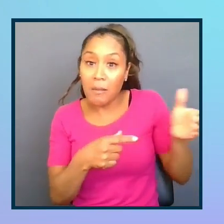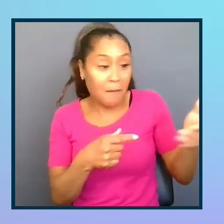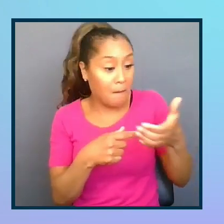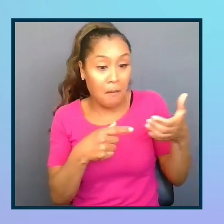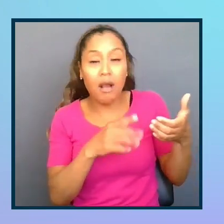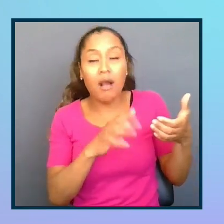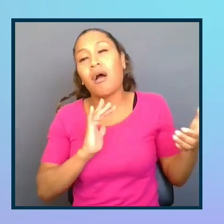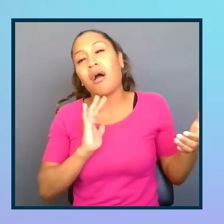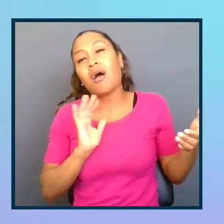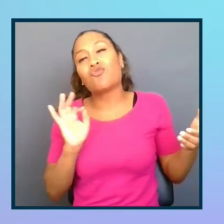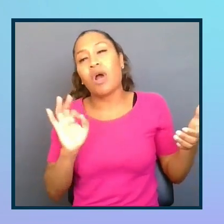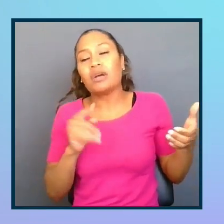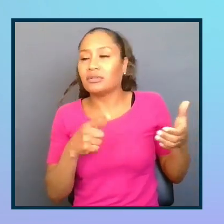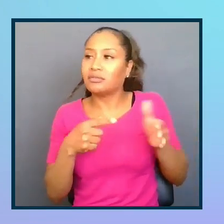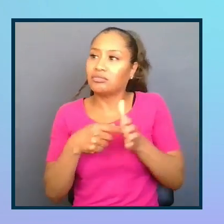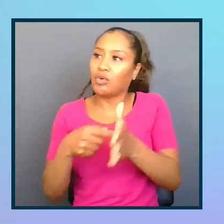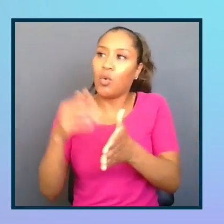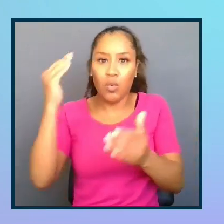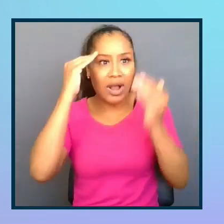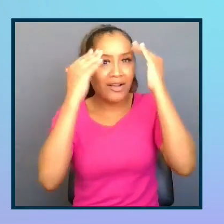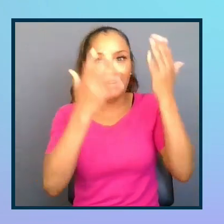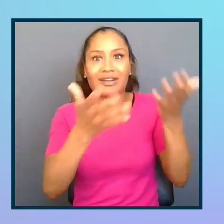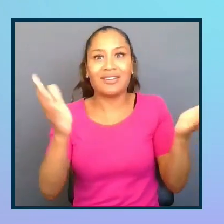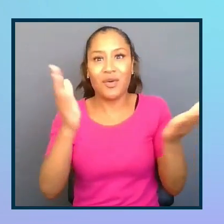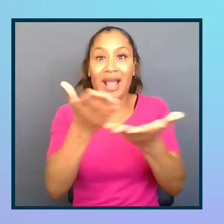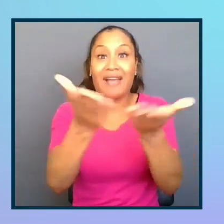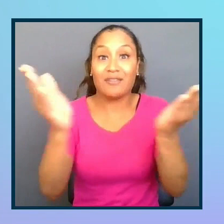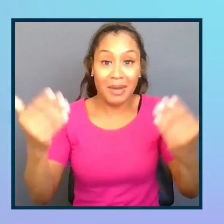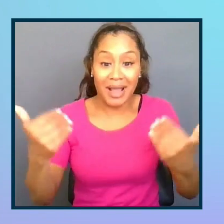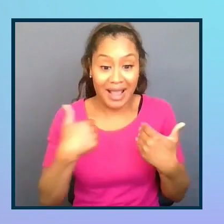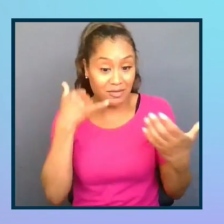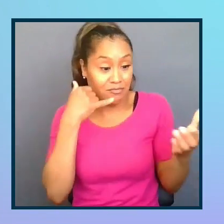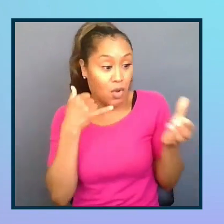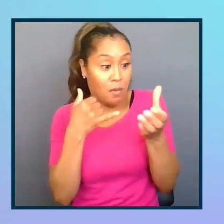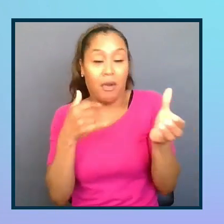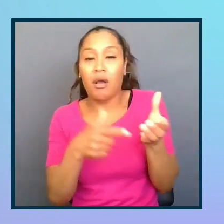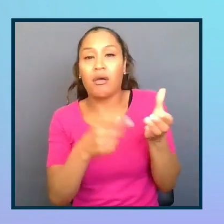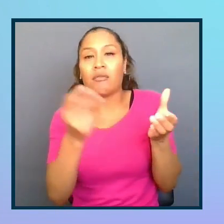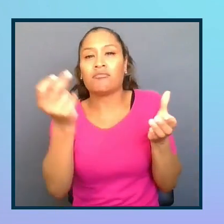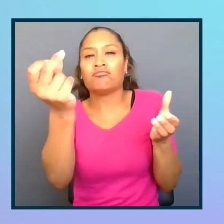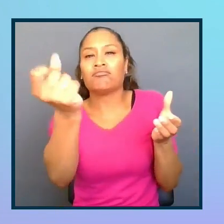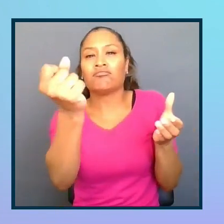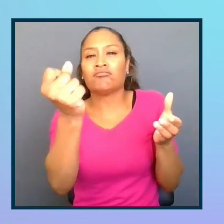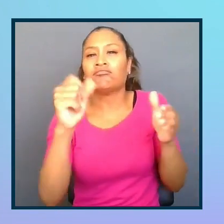of raising awareness because everybody with a mobile device, you've got instant accessibility features on there.